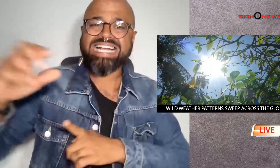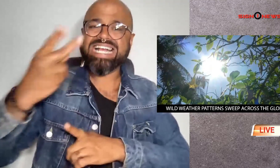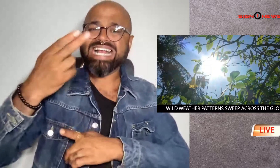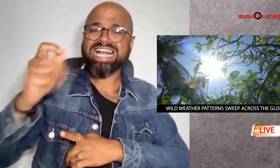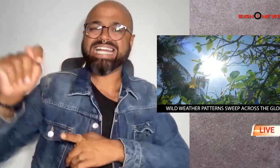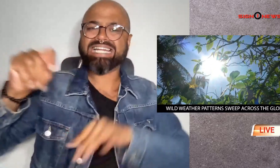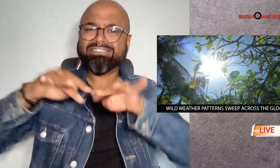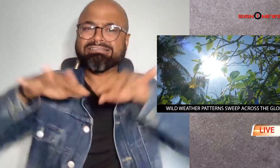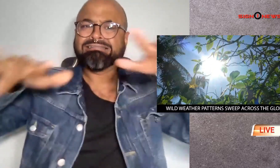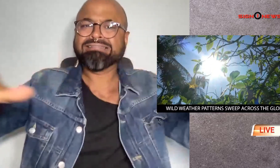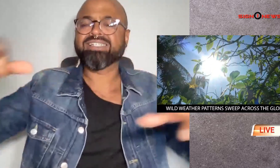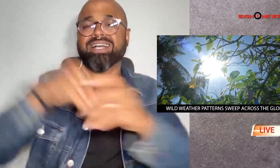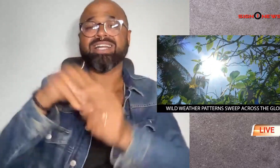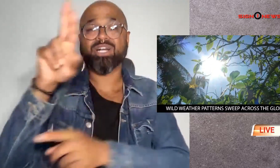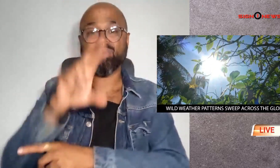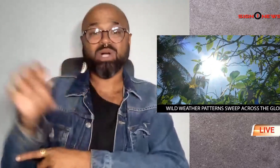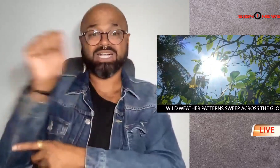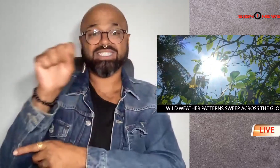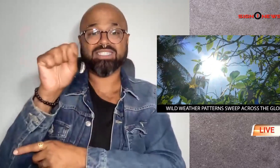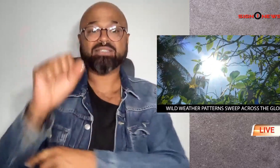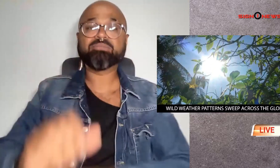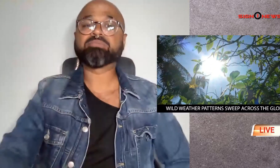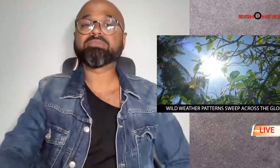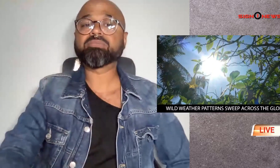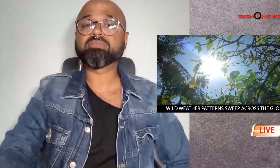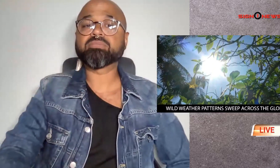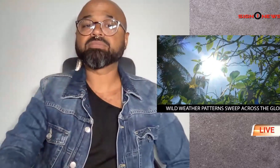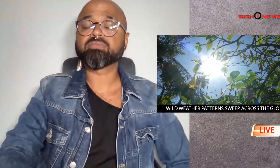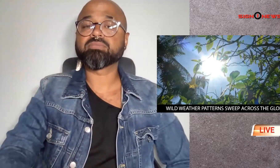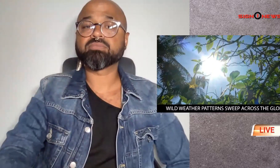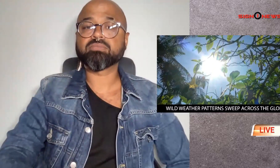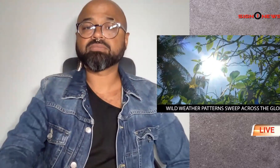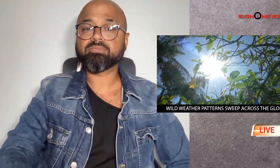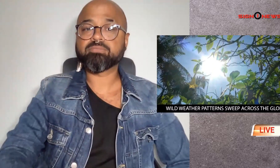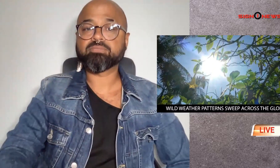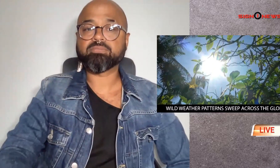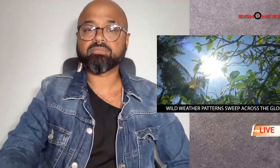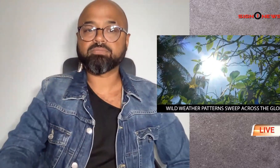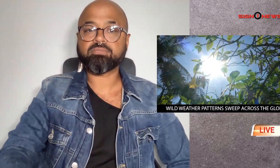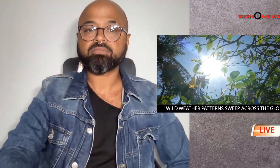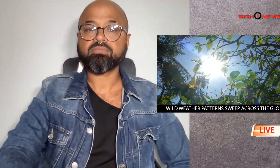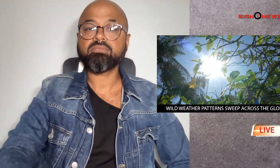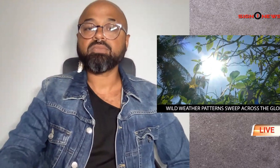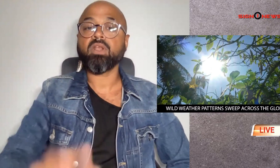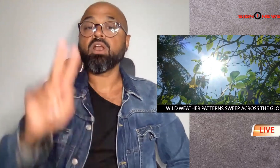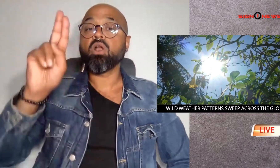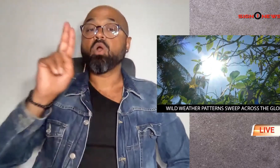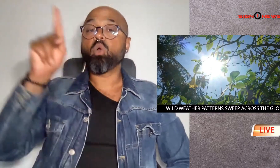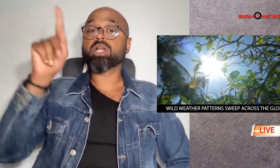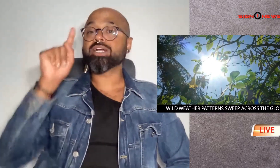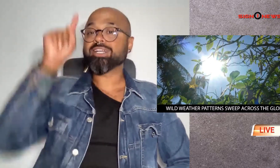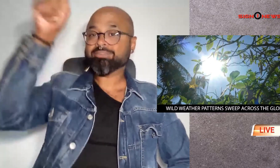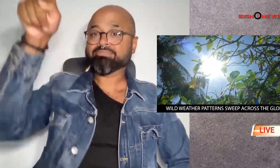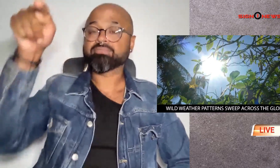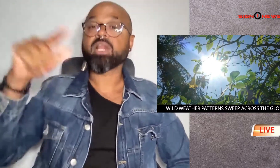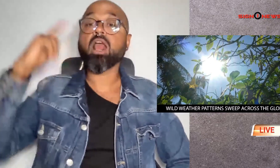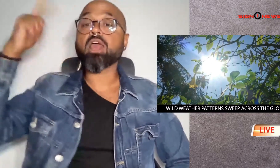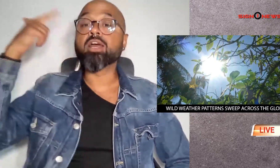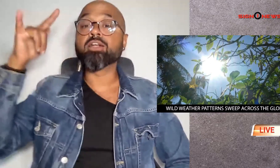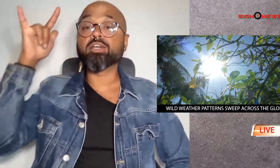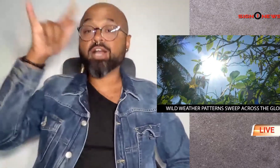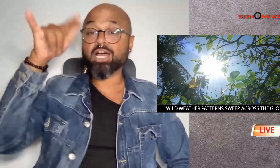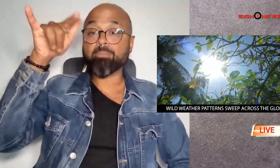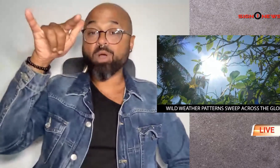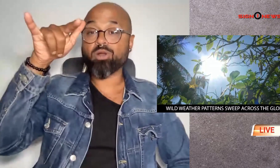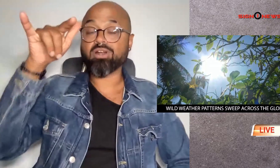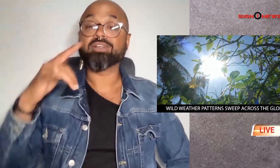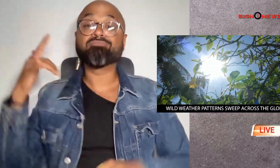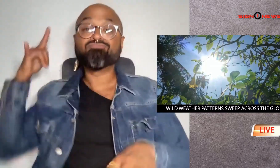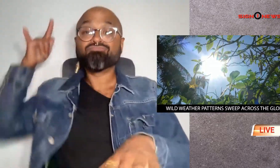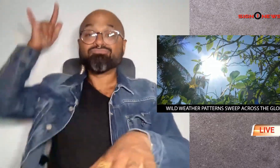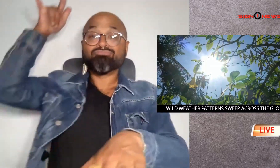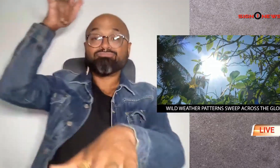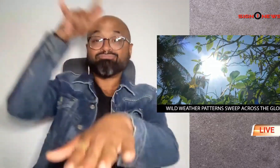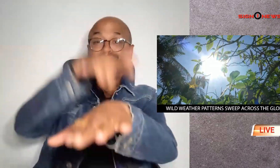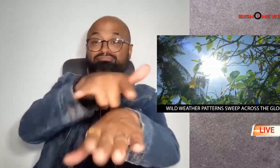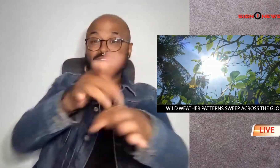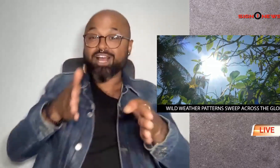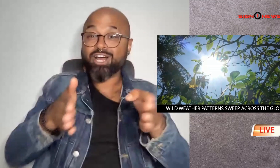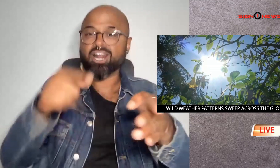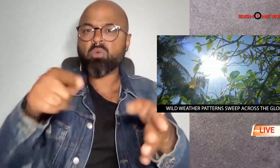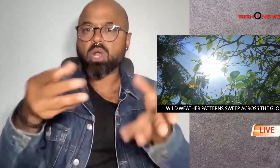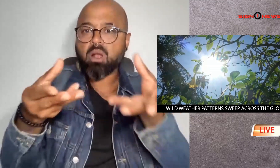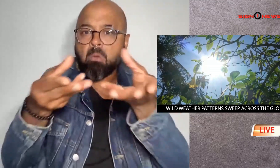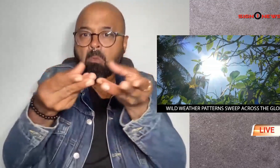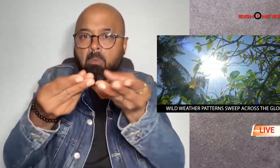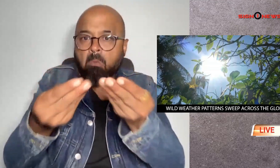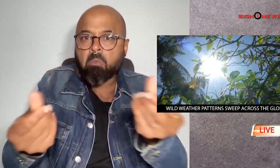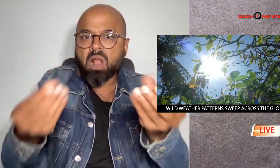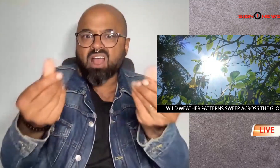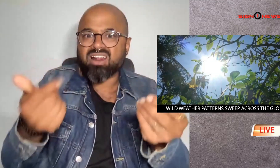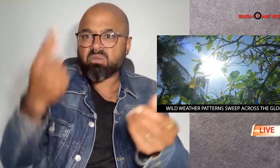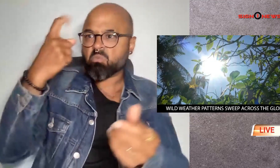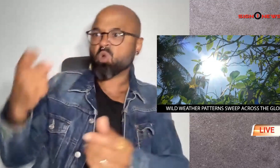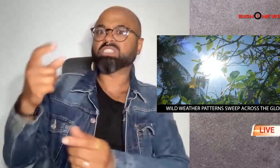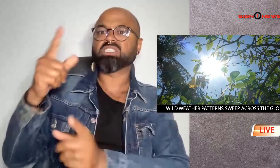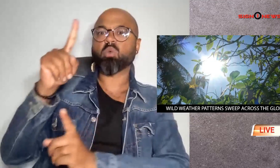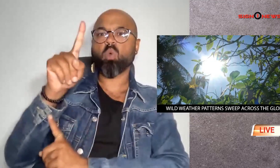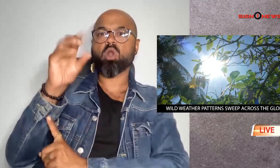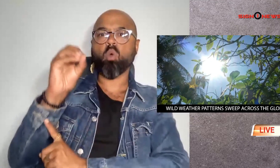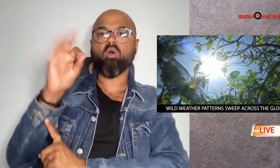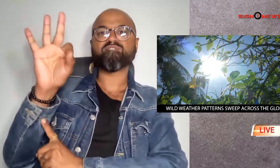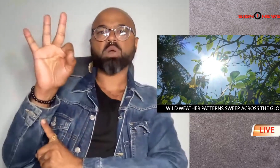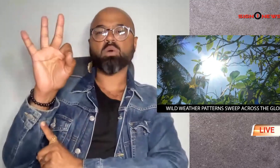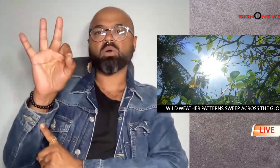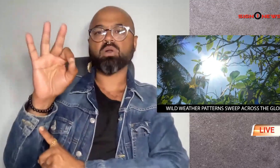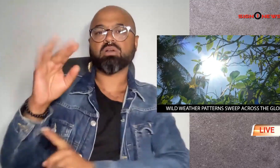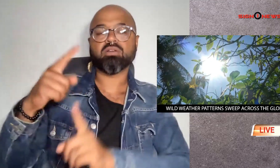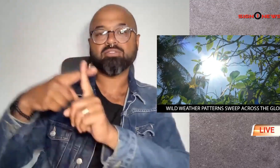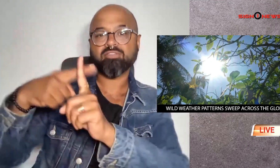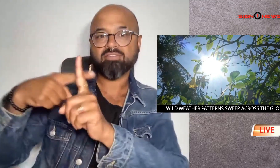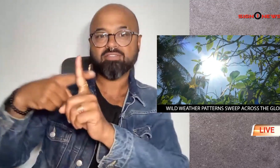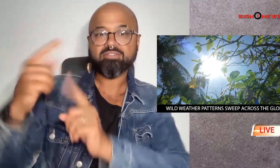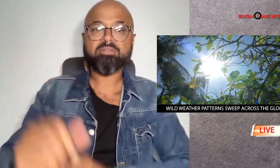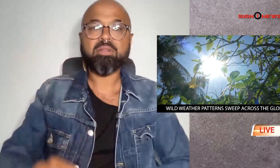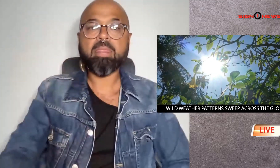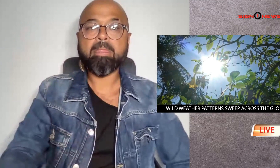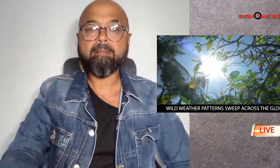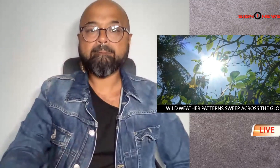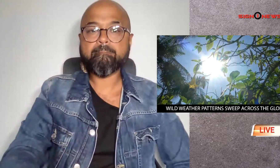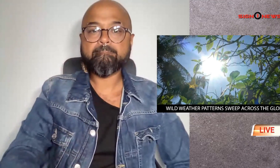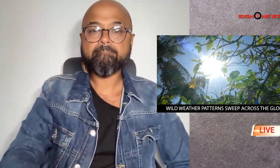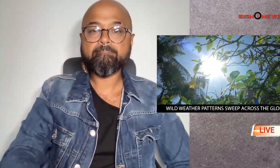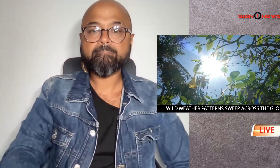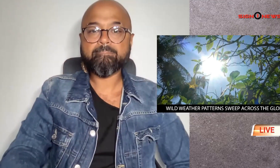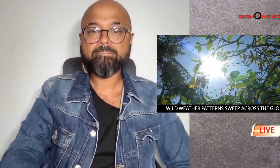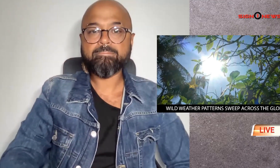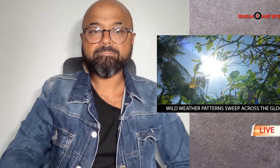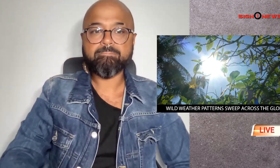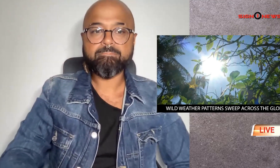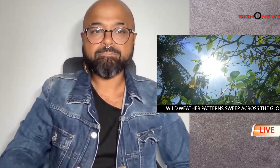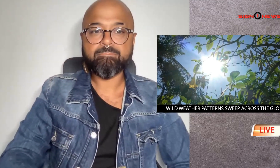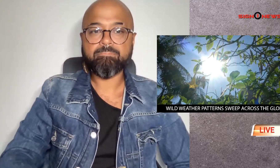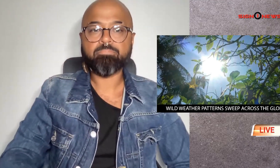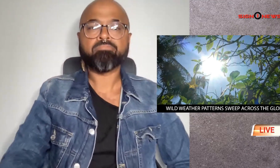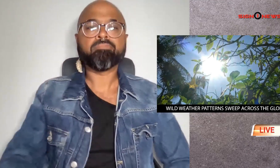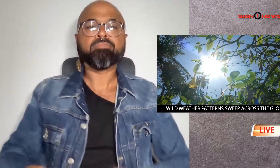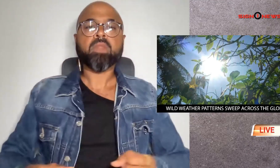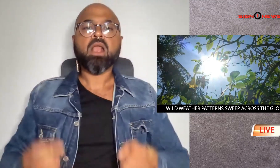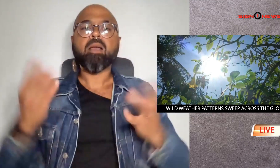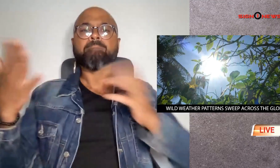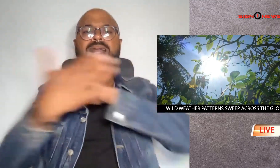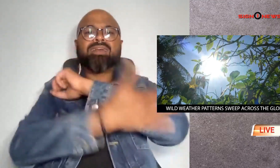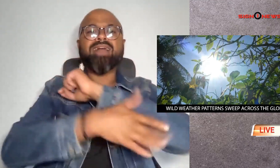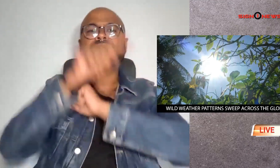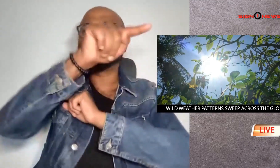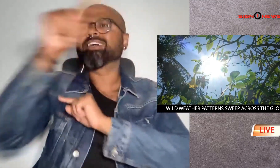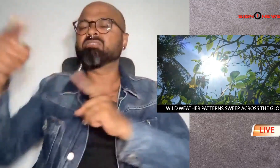US in the UK parts of the runway at a London airport melted under the 104 degrees temperatures